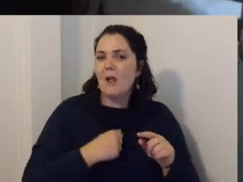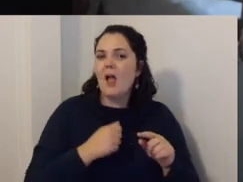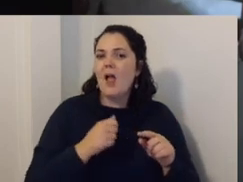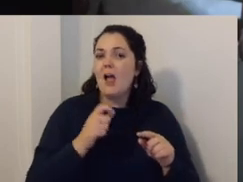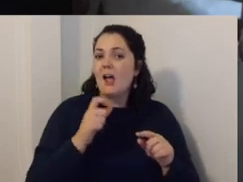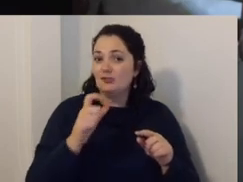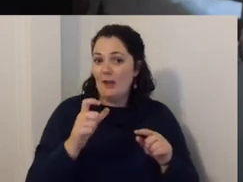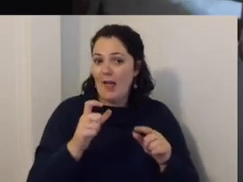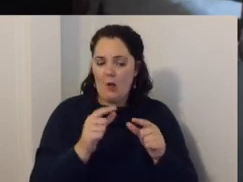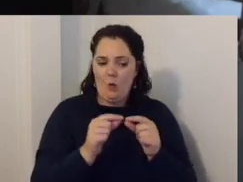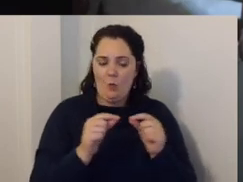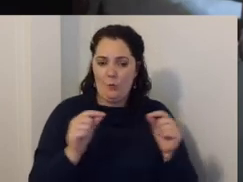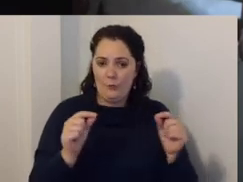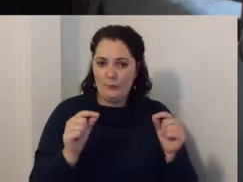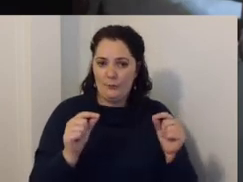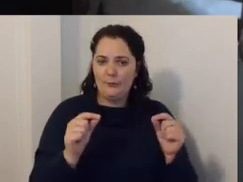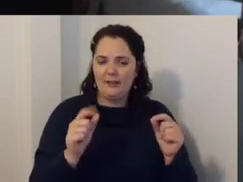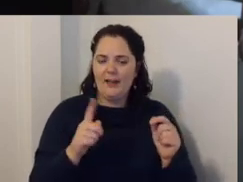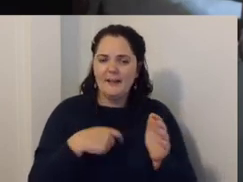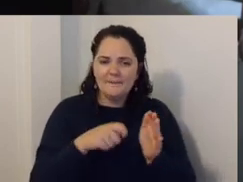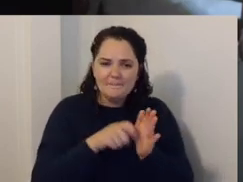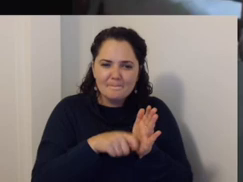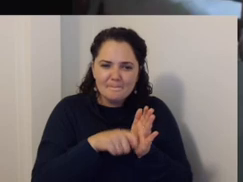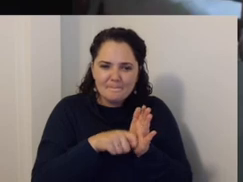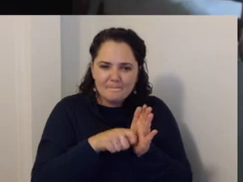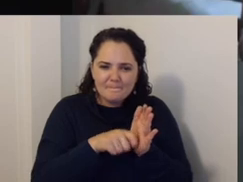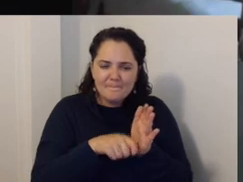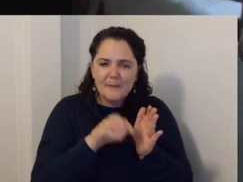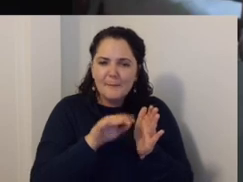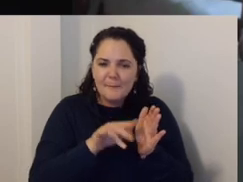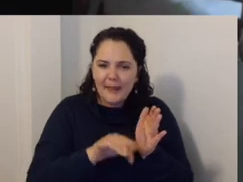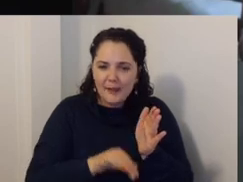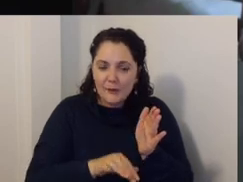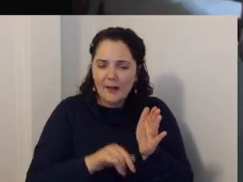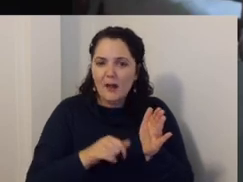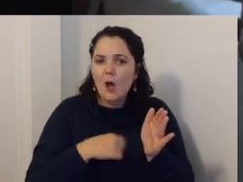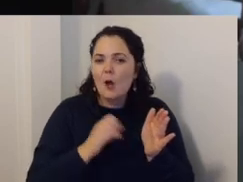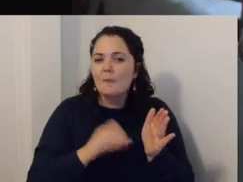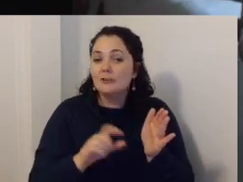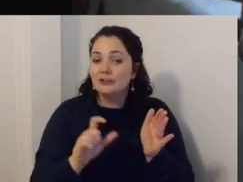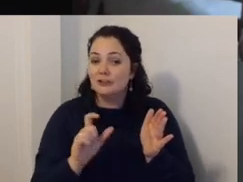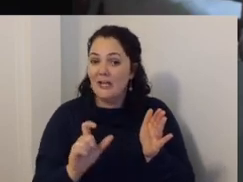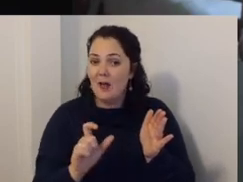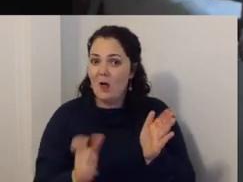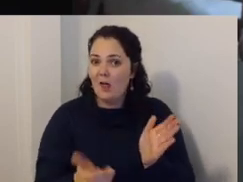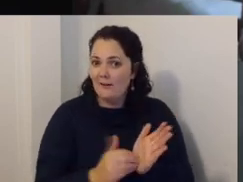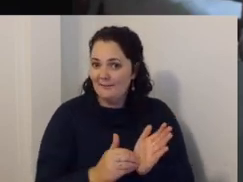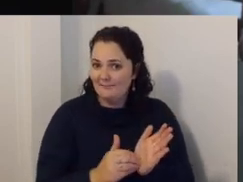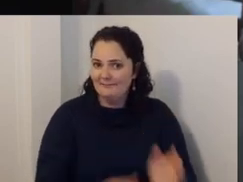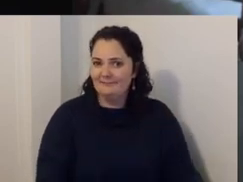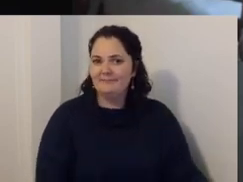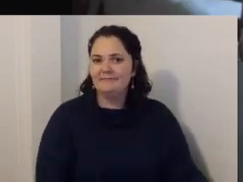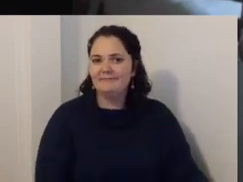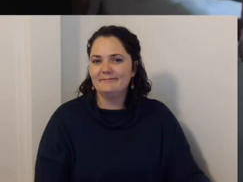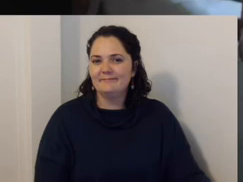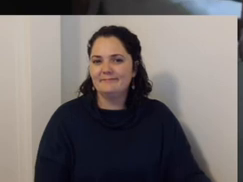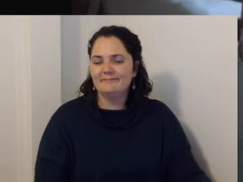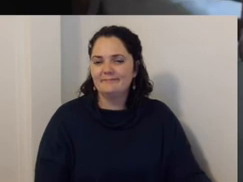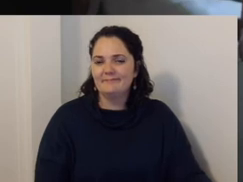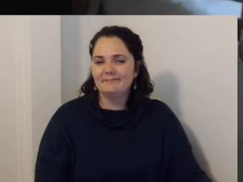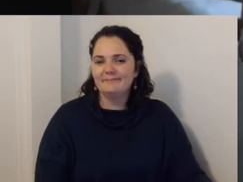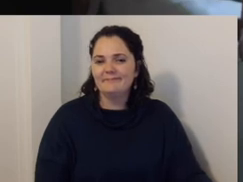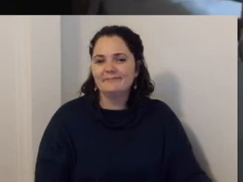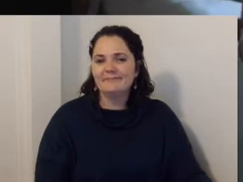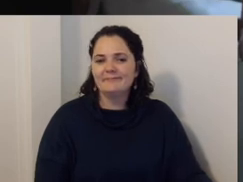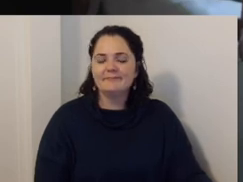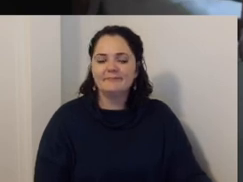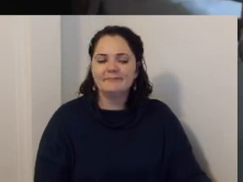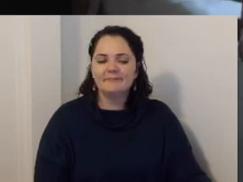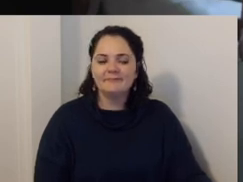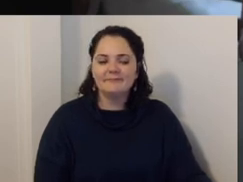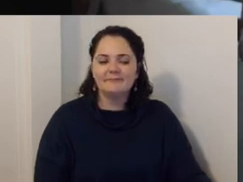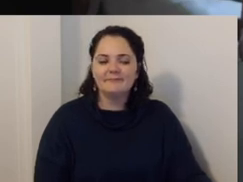I'm going to take a little bit of charcoal powder and I'm going to add a bit of charcoal to it